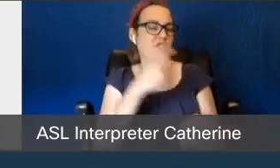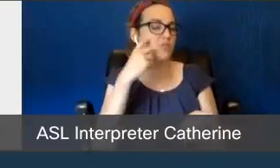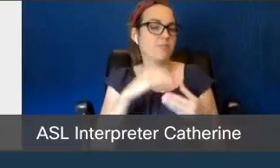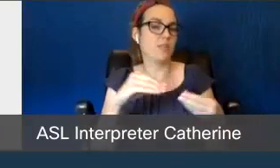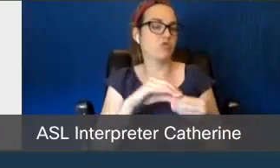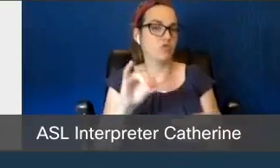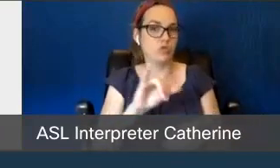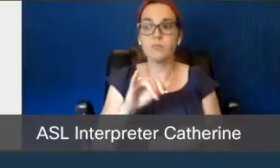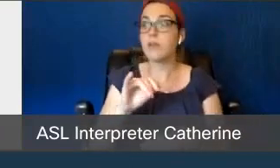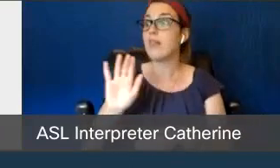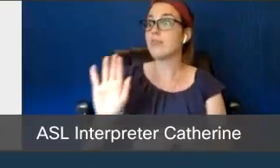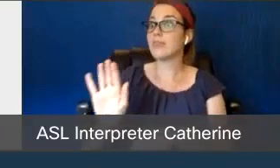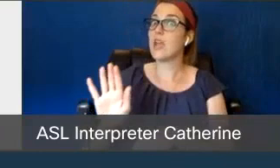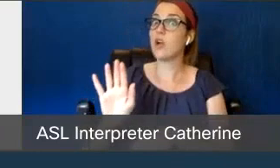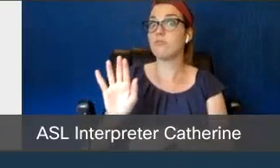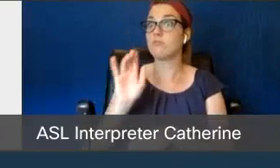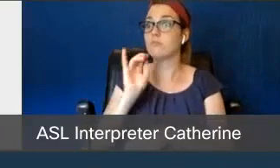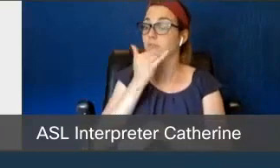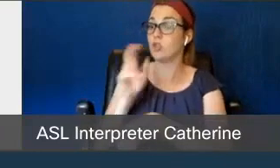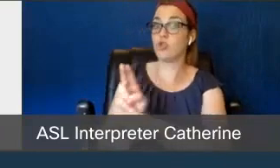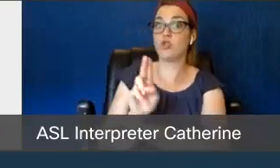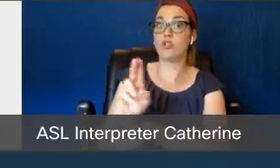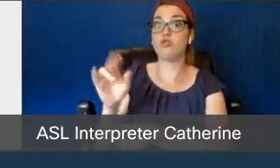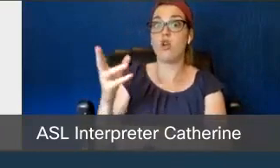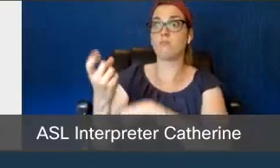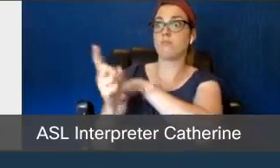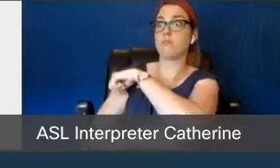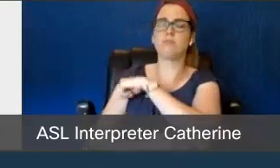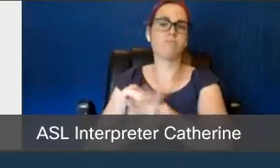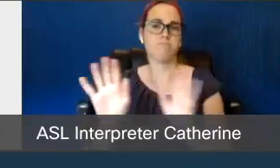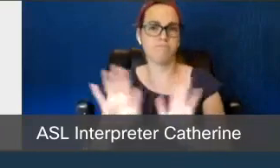we punish negative behavior, we do not sanction use, we sanction behavior.